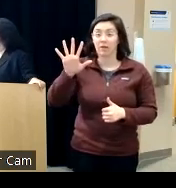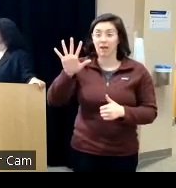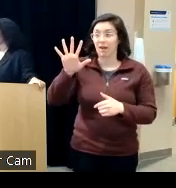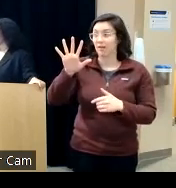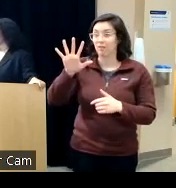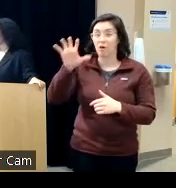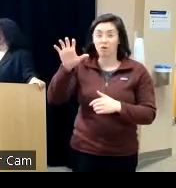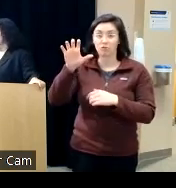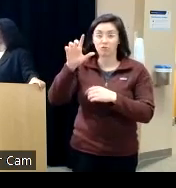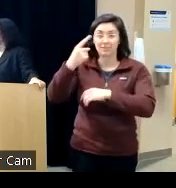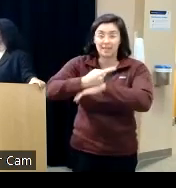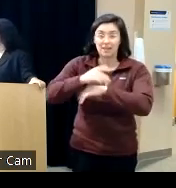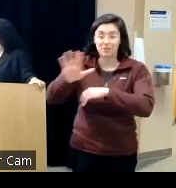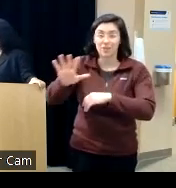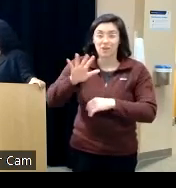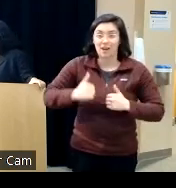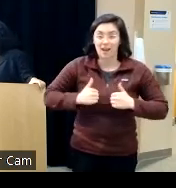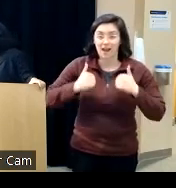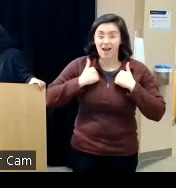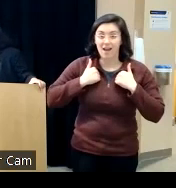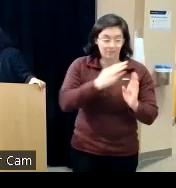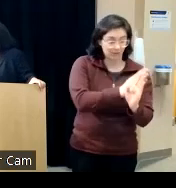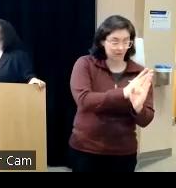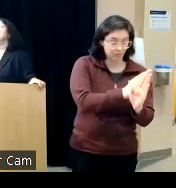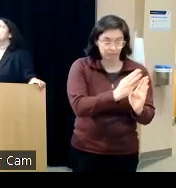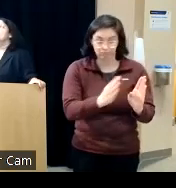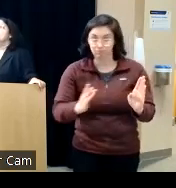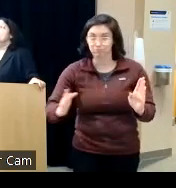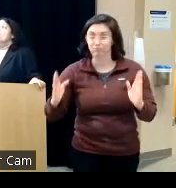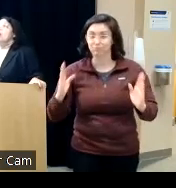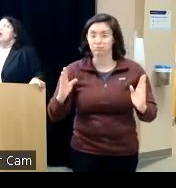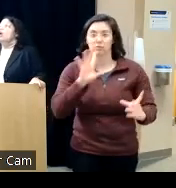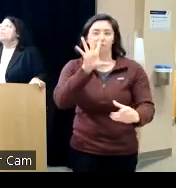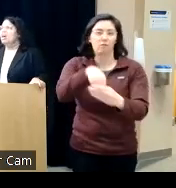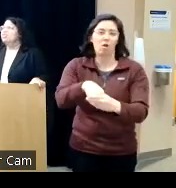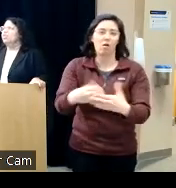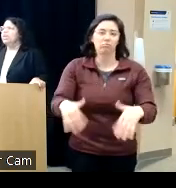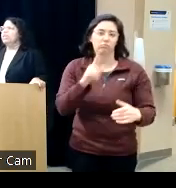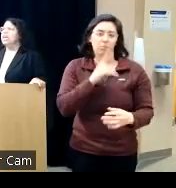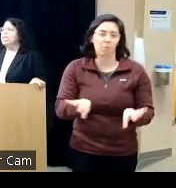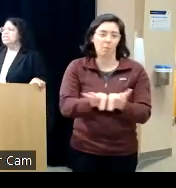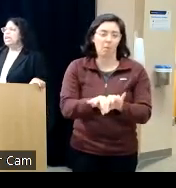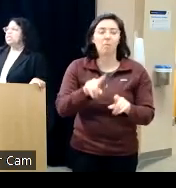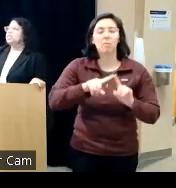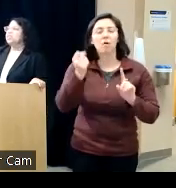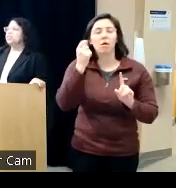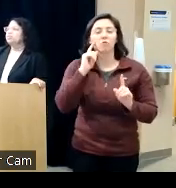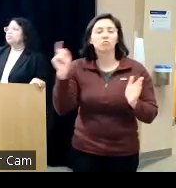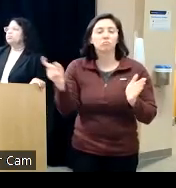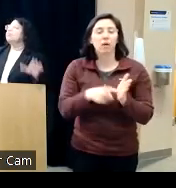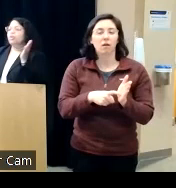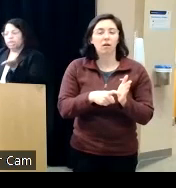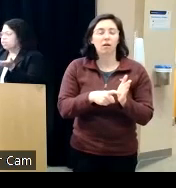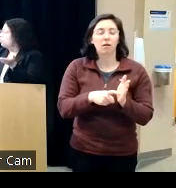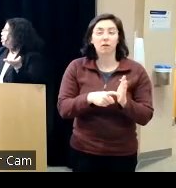I mean that's a straight Public Health lens right but I also recognize that for many of